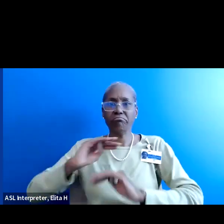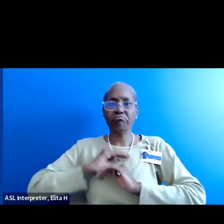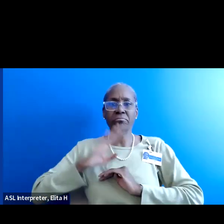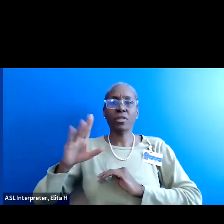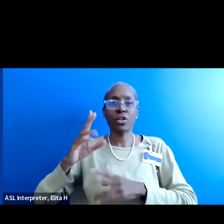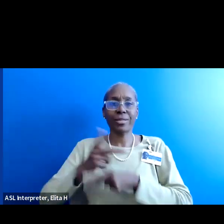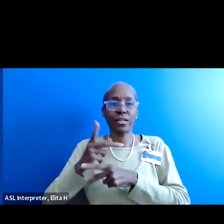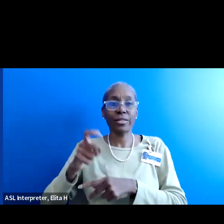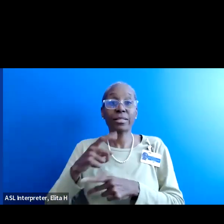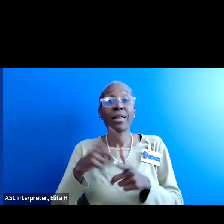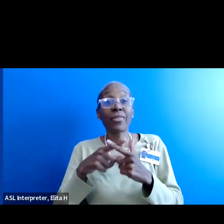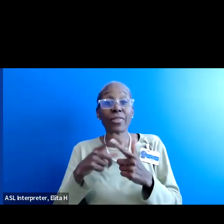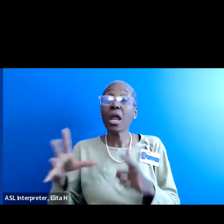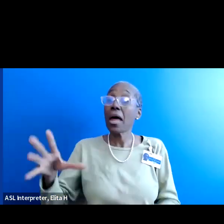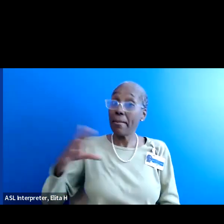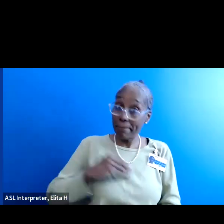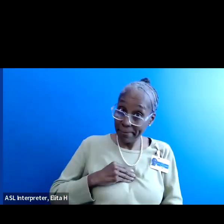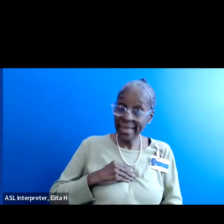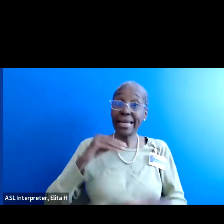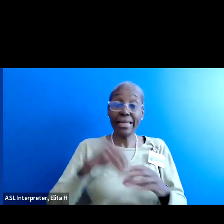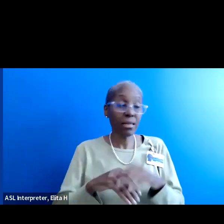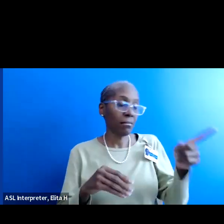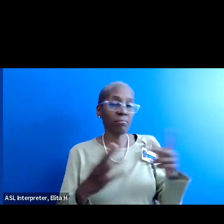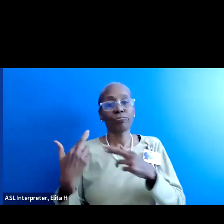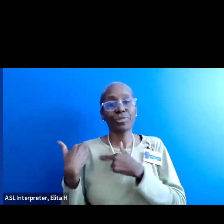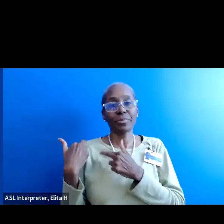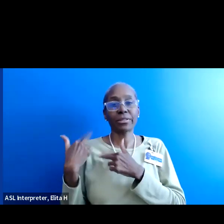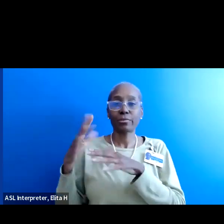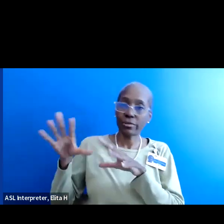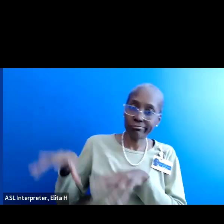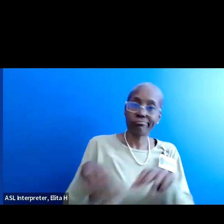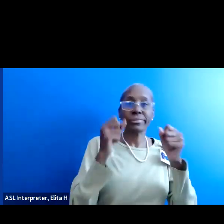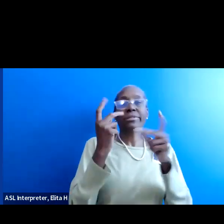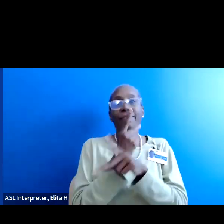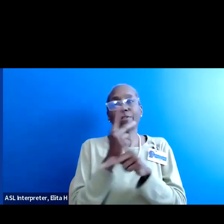Because then once they do admit that person, they're responsible for figuring out how to meet those needs.